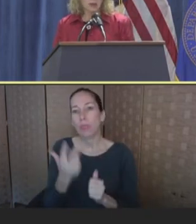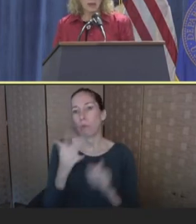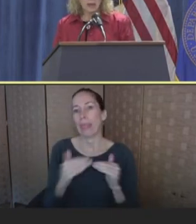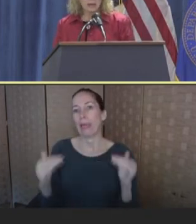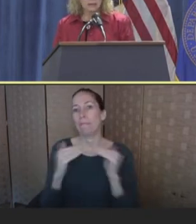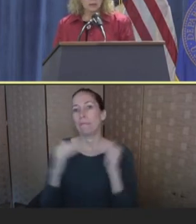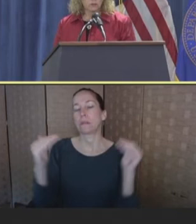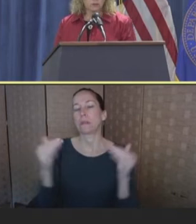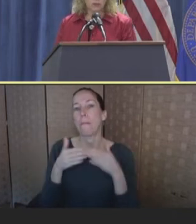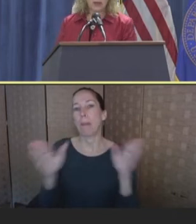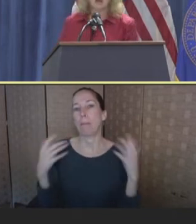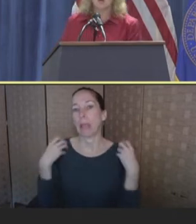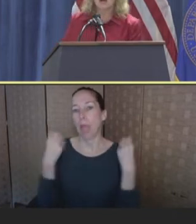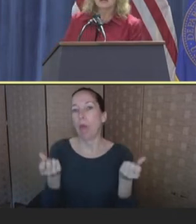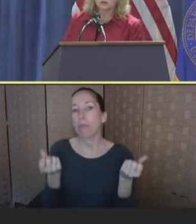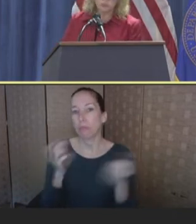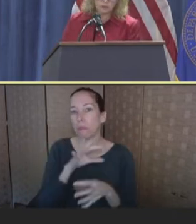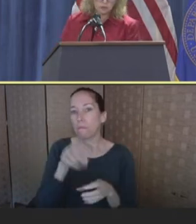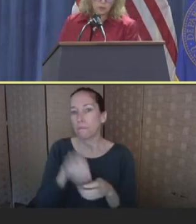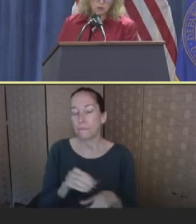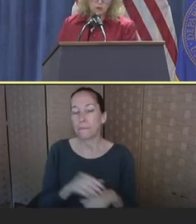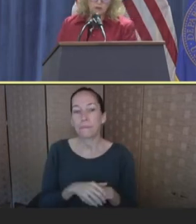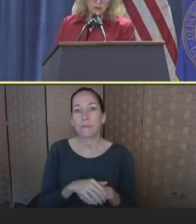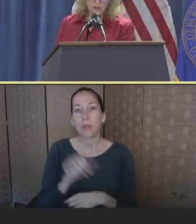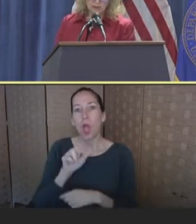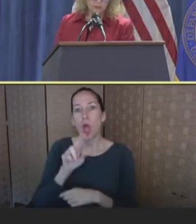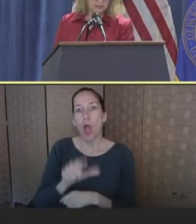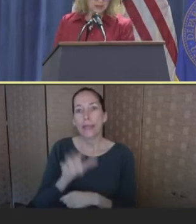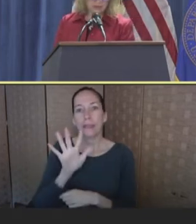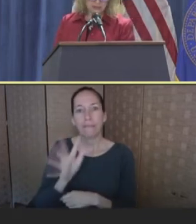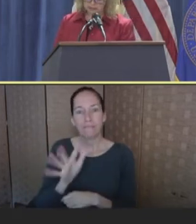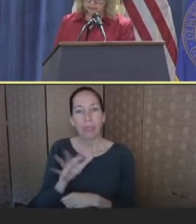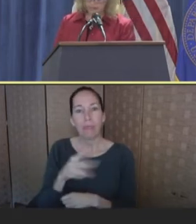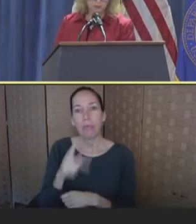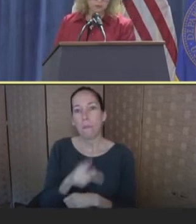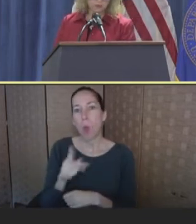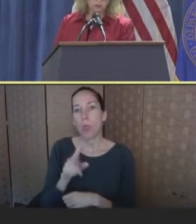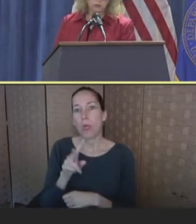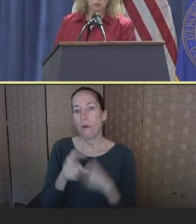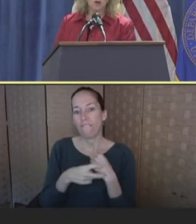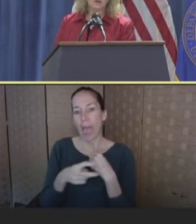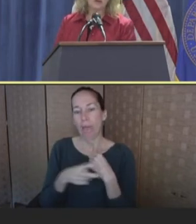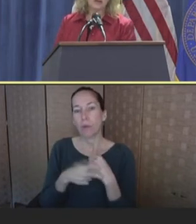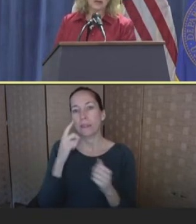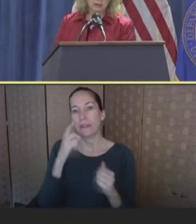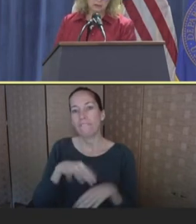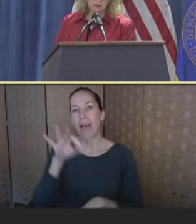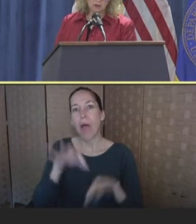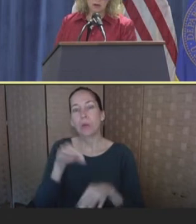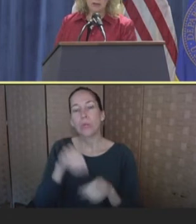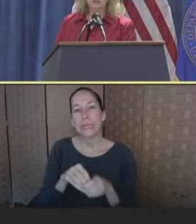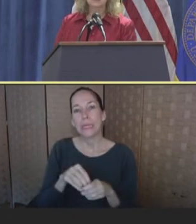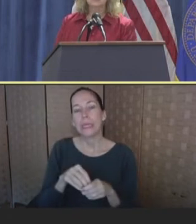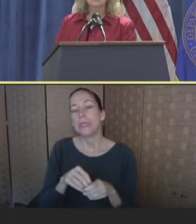As of August 5th, poliovirus has been detected in samples of sewage water in our county,